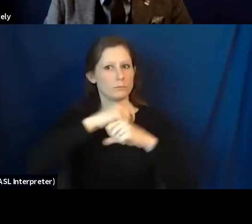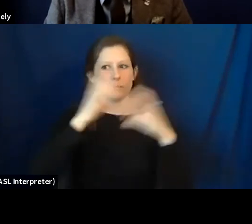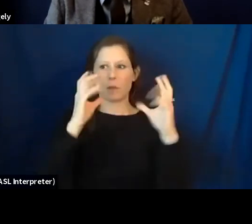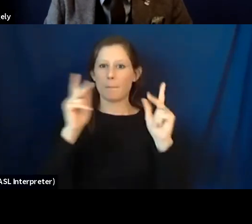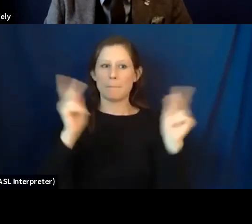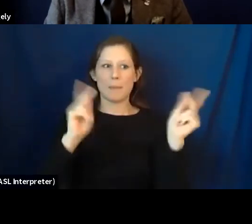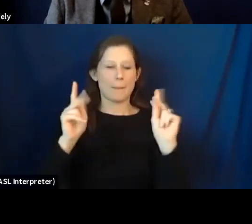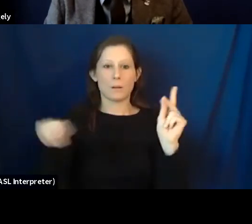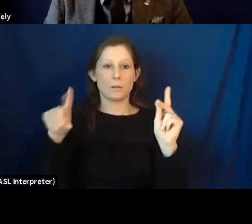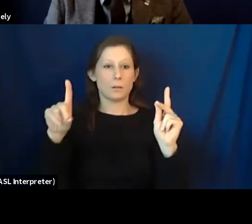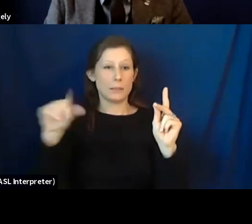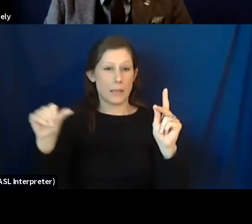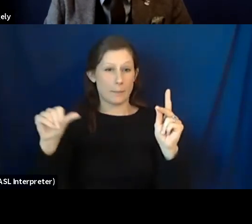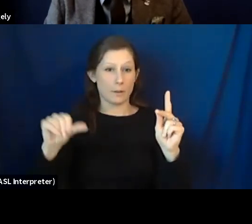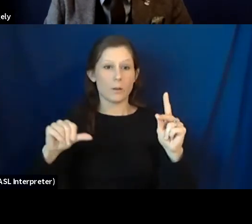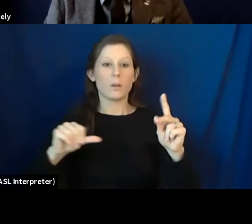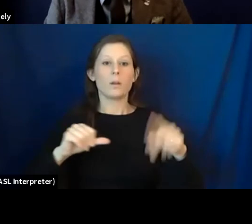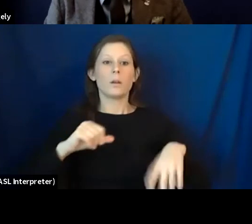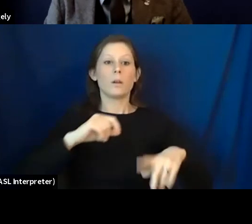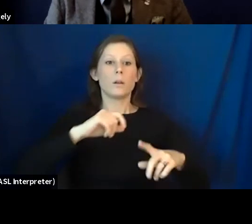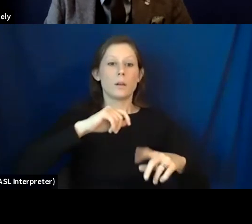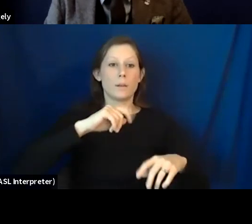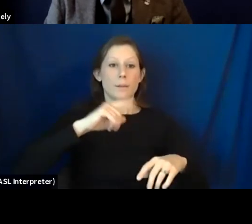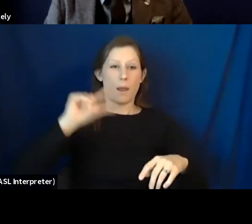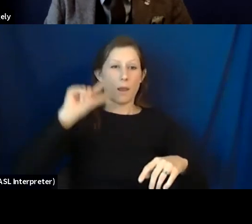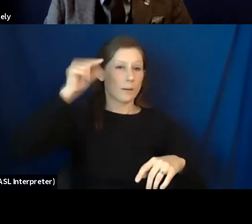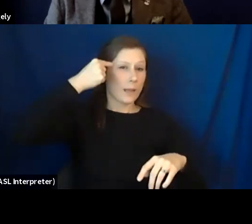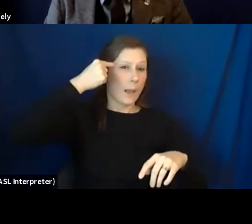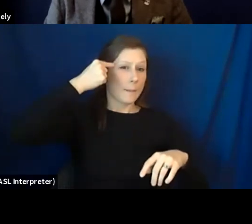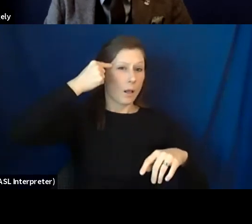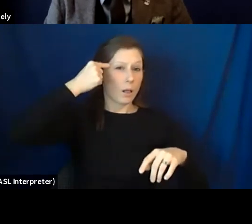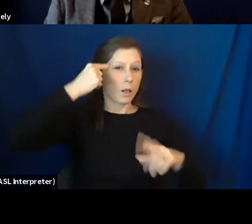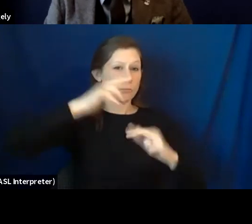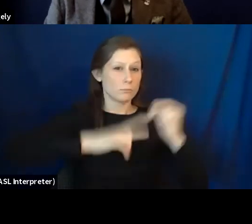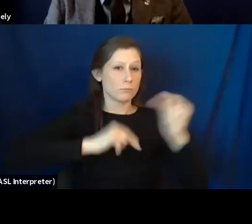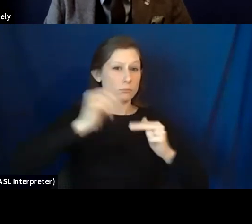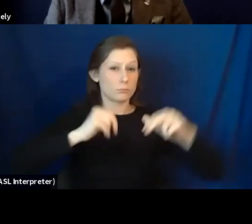crawling up the capitol steps to push for the americans with disabilities act and what